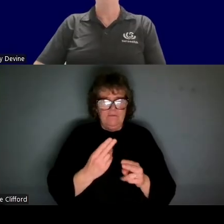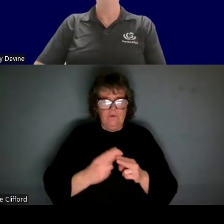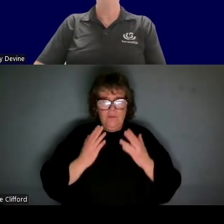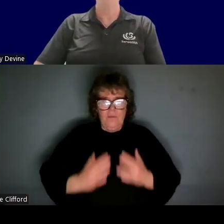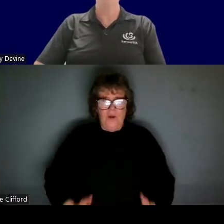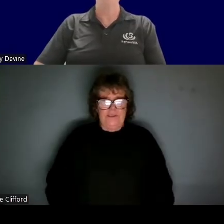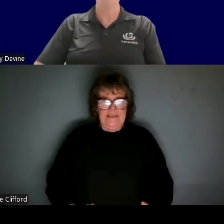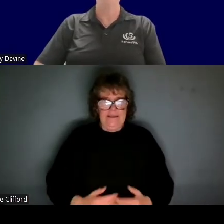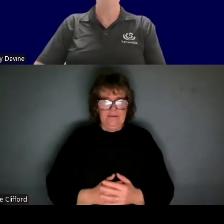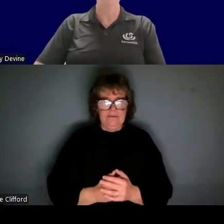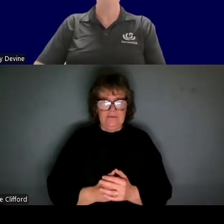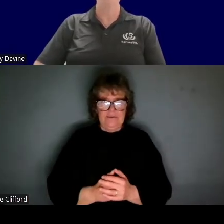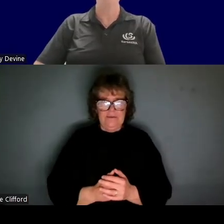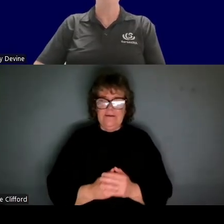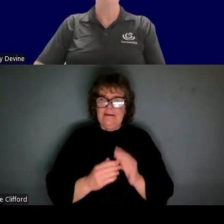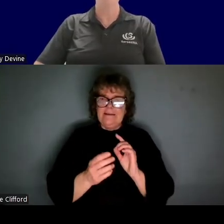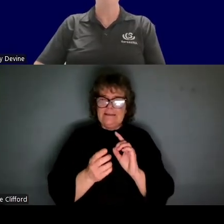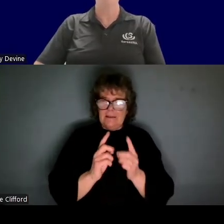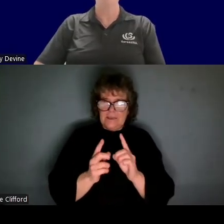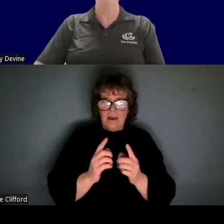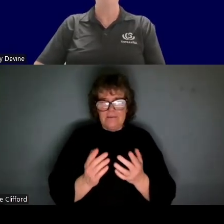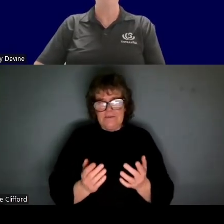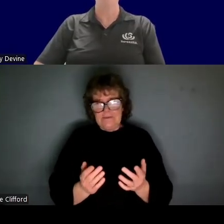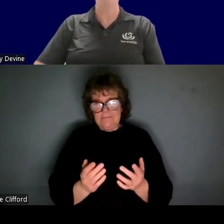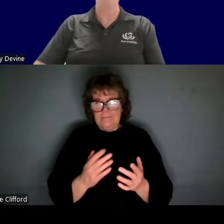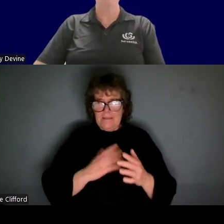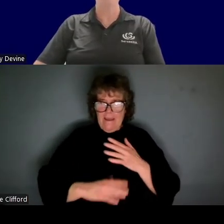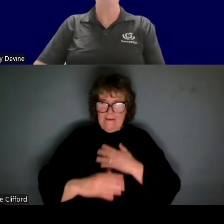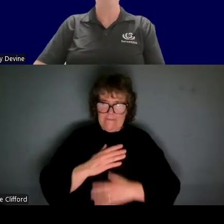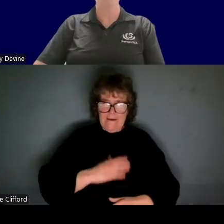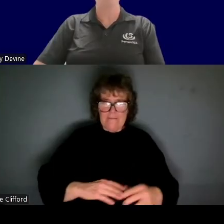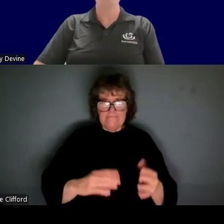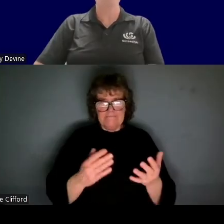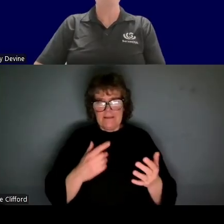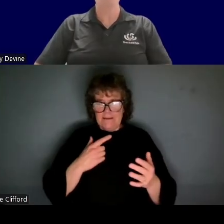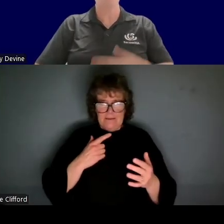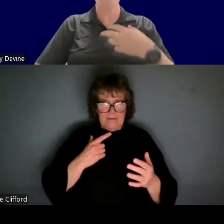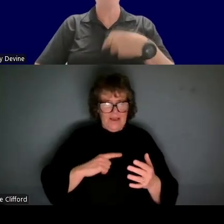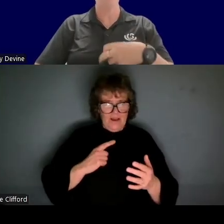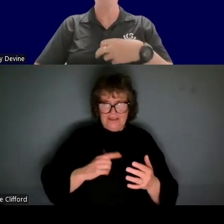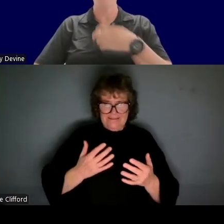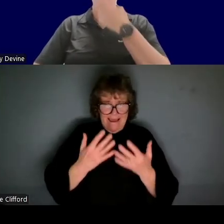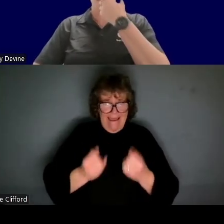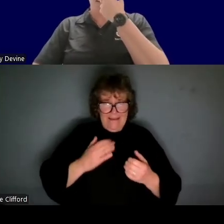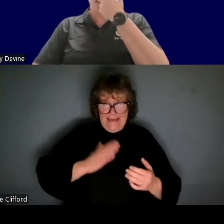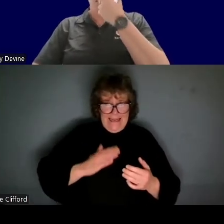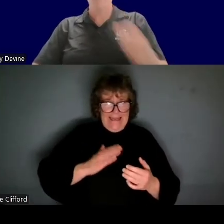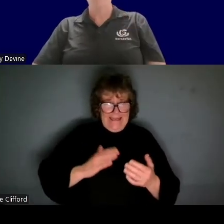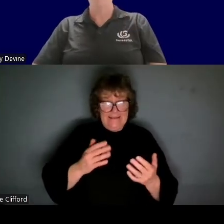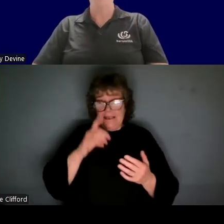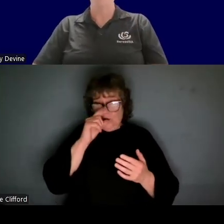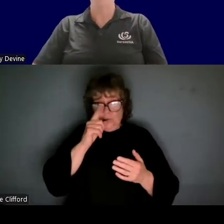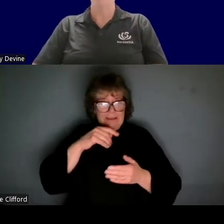Sometimes behaviours might the unmet need for the behaviour might actually be an internal need. Pain